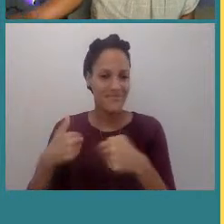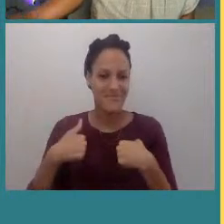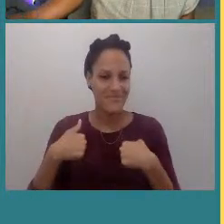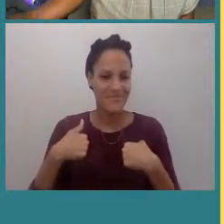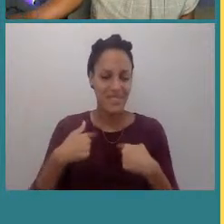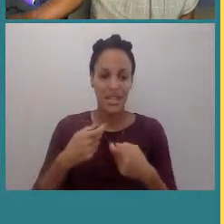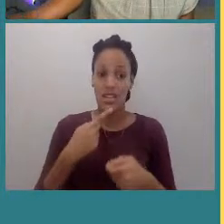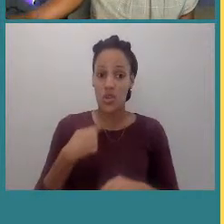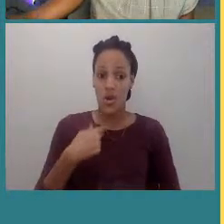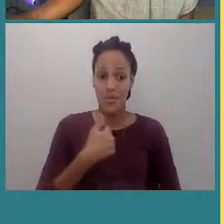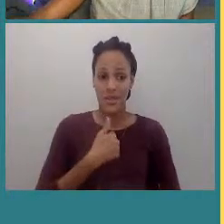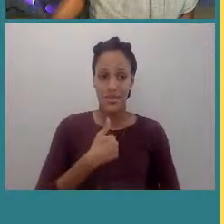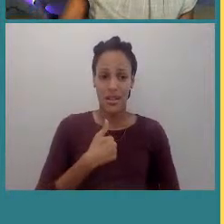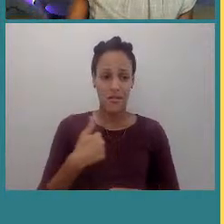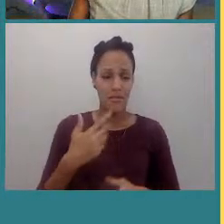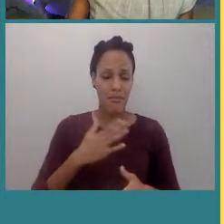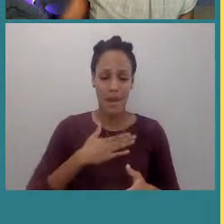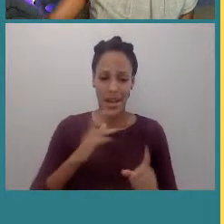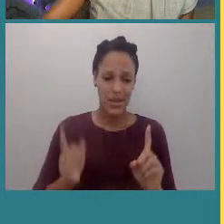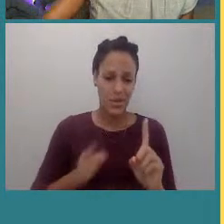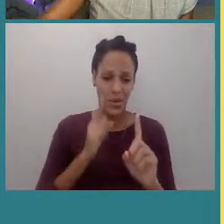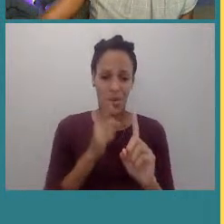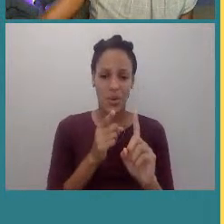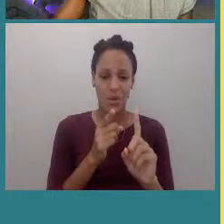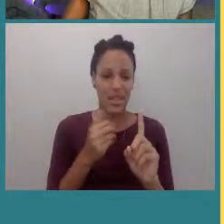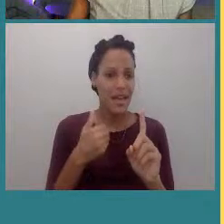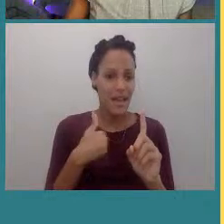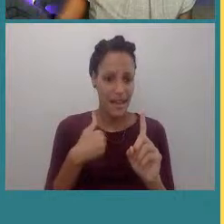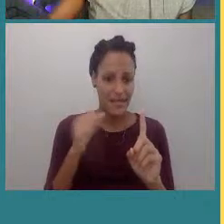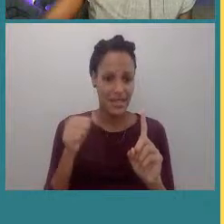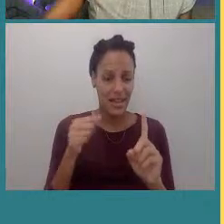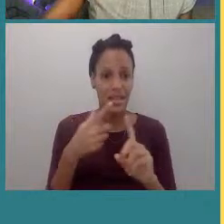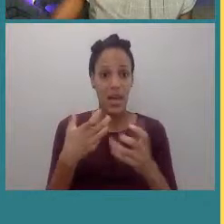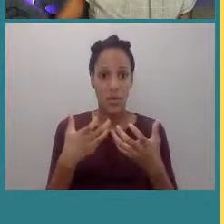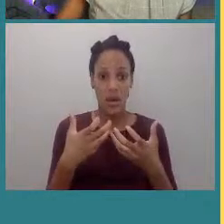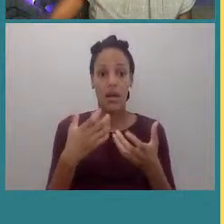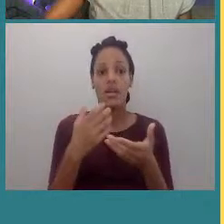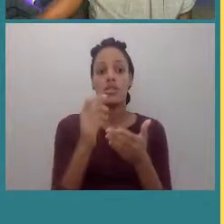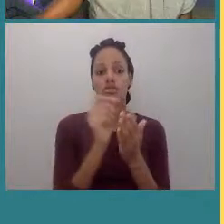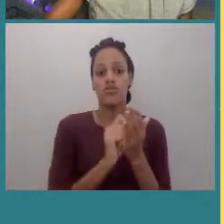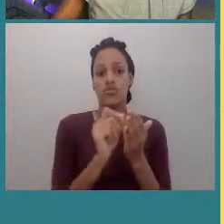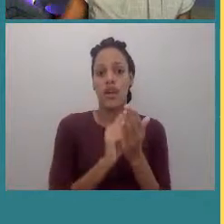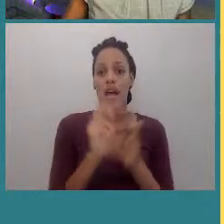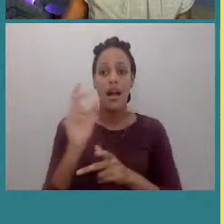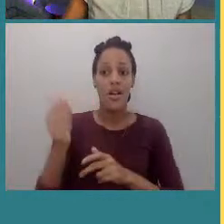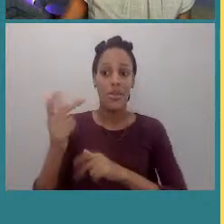my goals, I want to be a writer that people know and support whatever goals we have; but